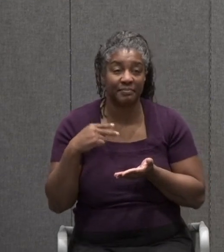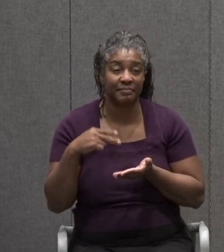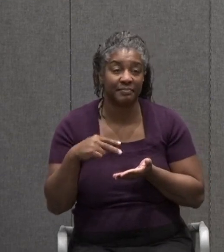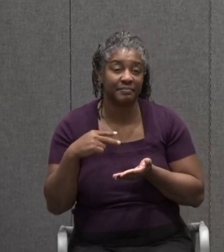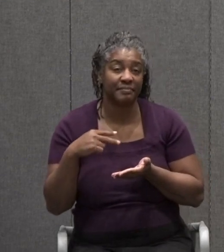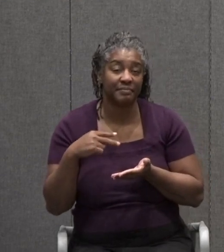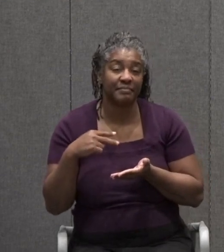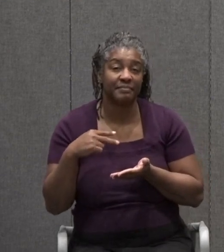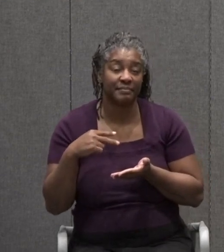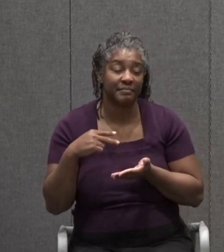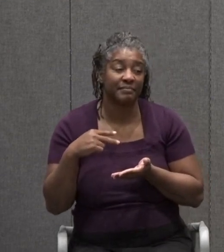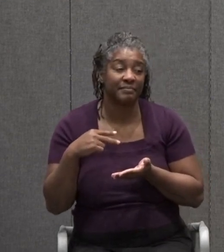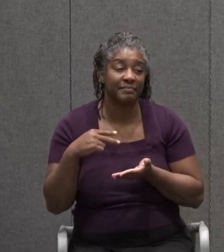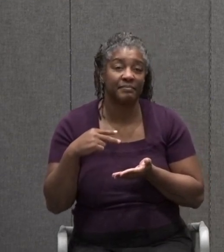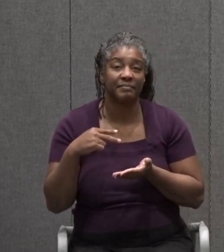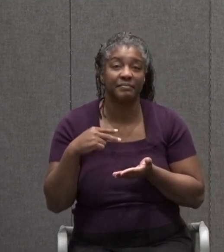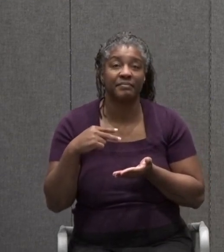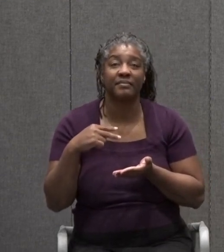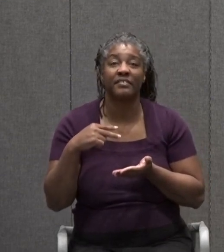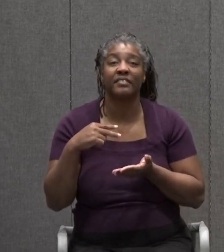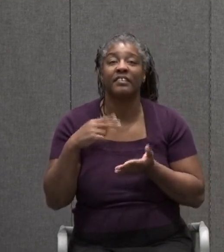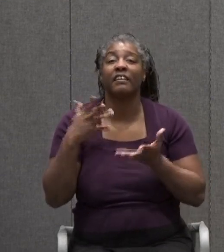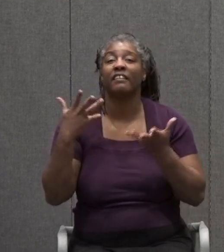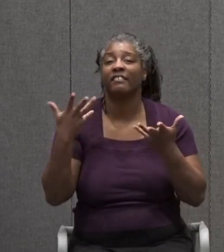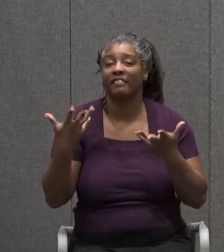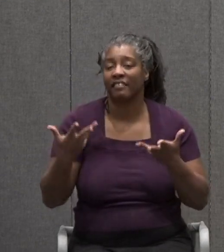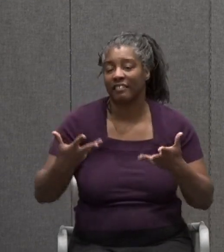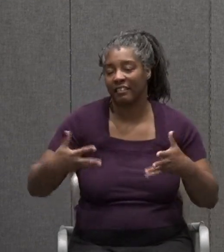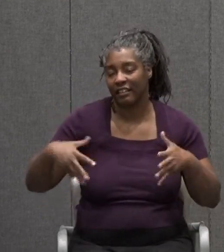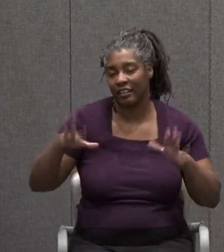(roaring) Oh